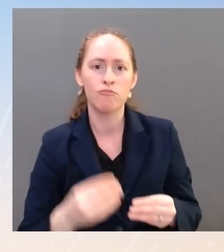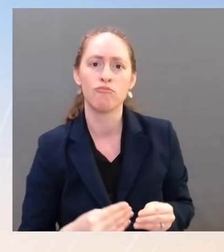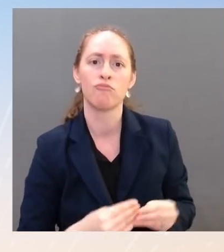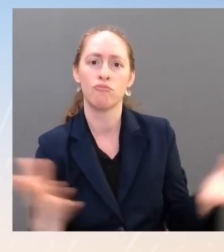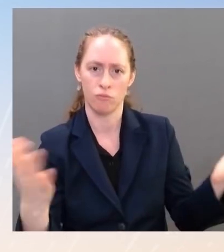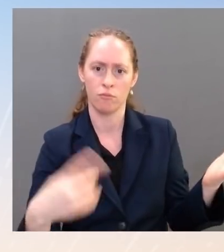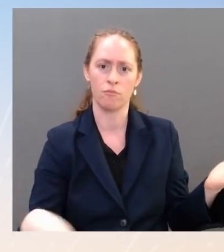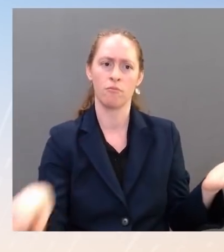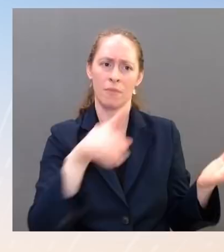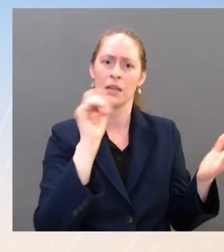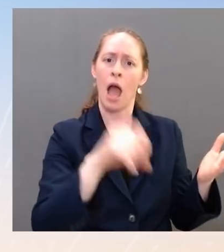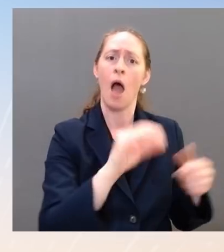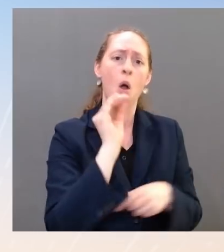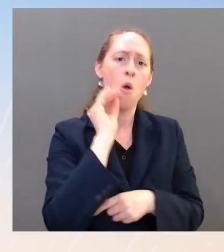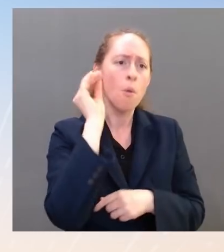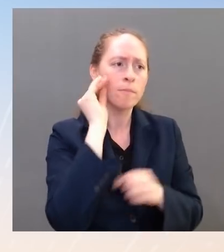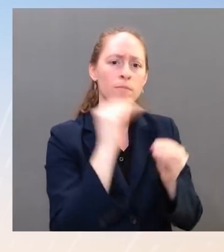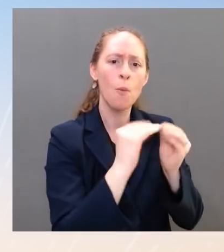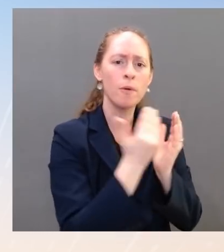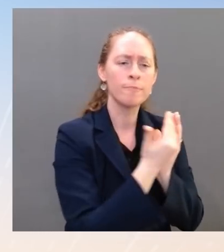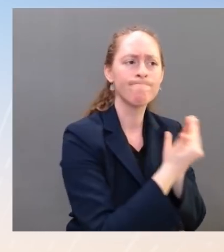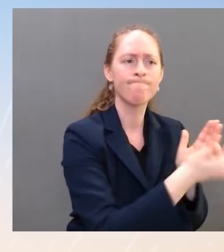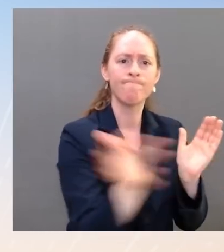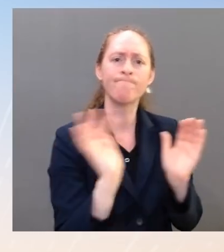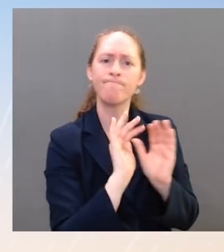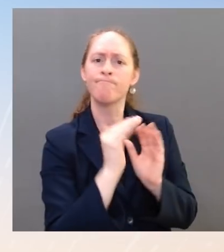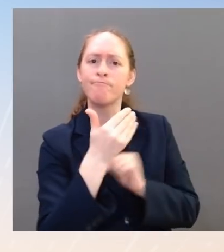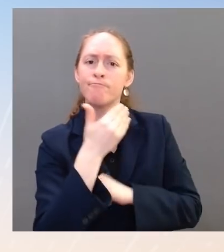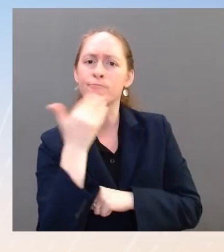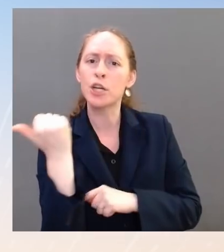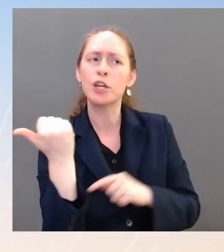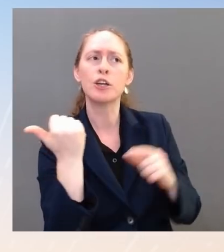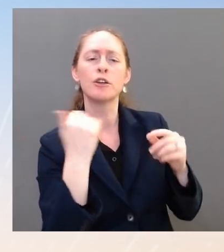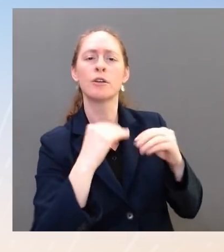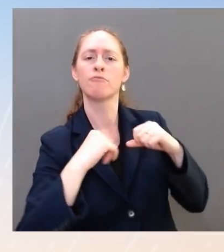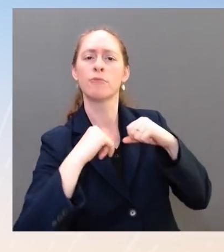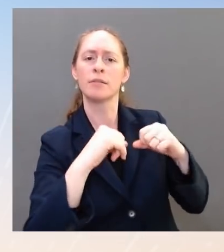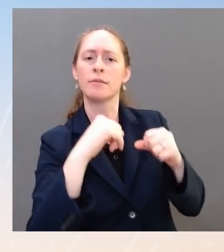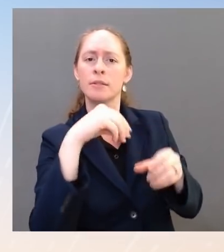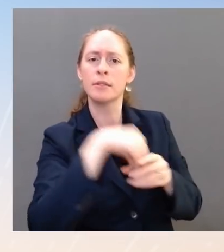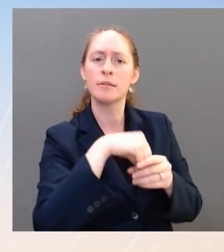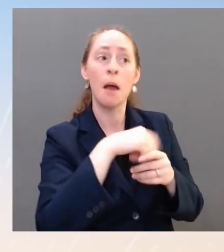and that means home fuel as well. And so weatherization is one way to make sure that homes are are buttoned up